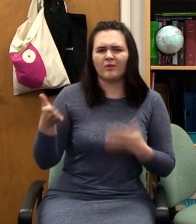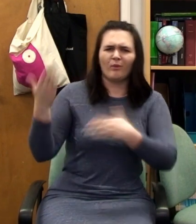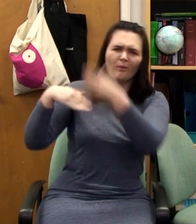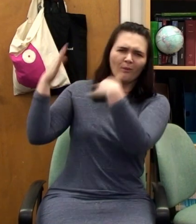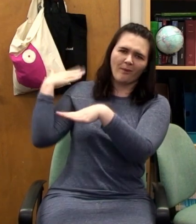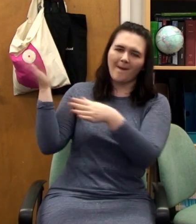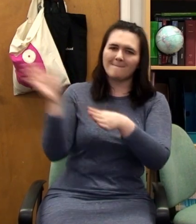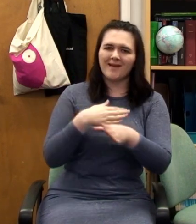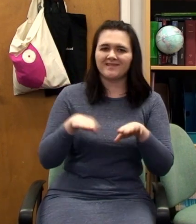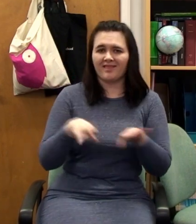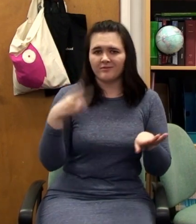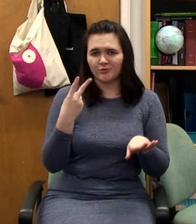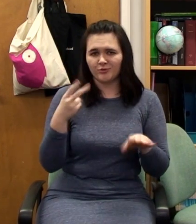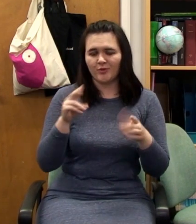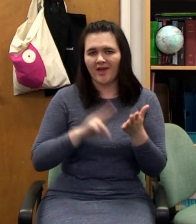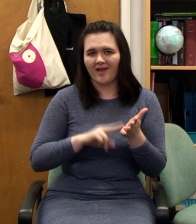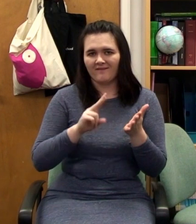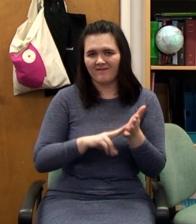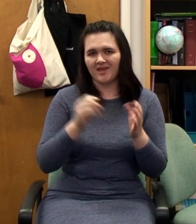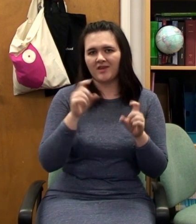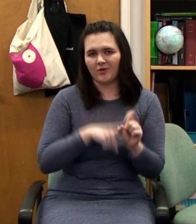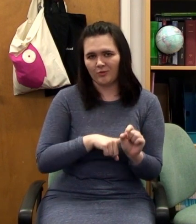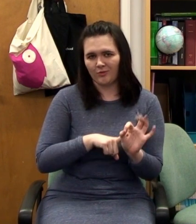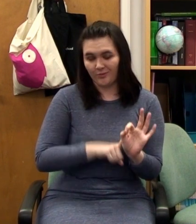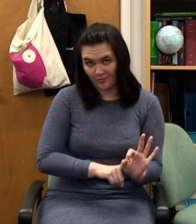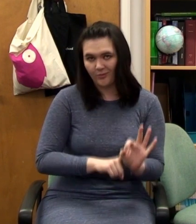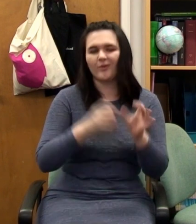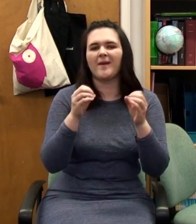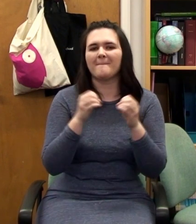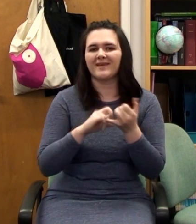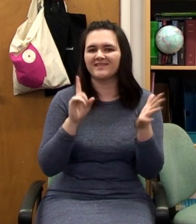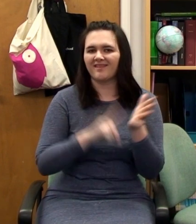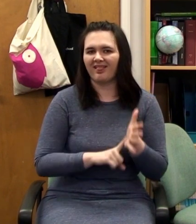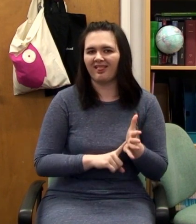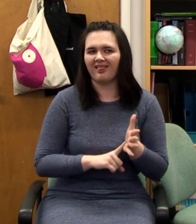A long time ago I passed my NVQ BSL Level 2,